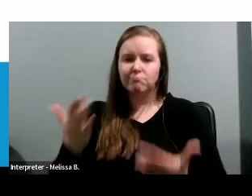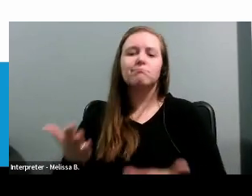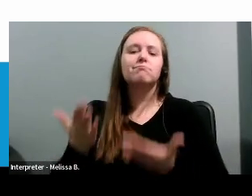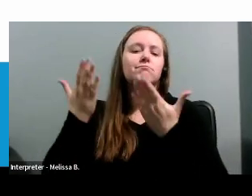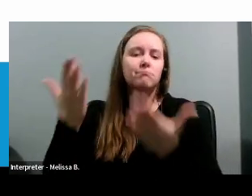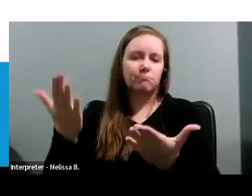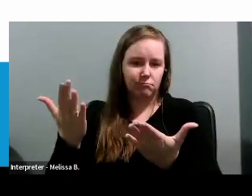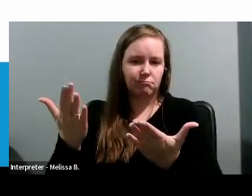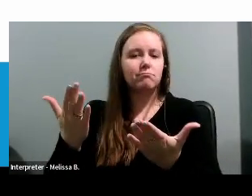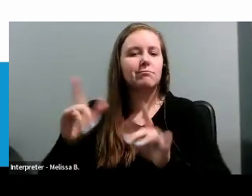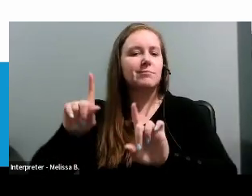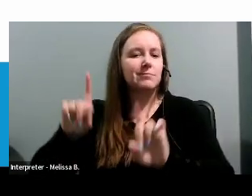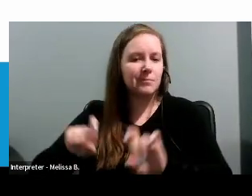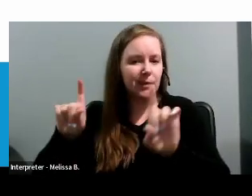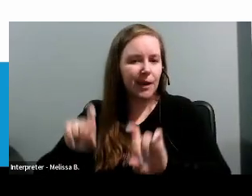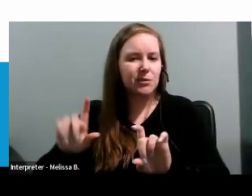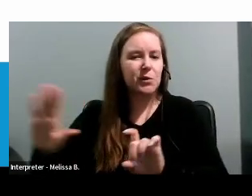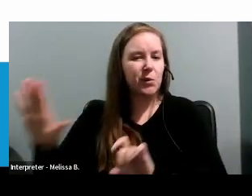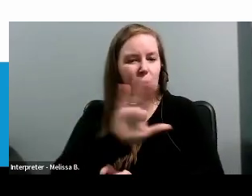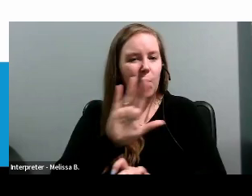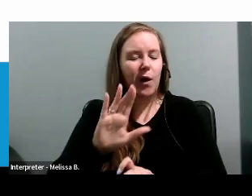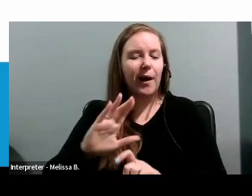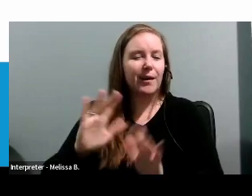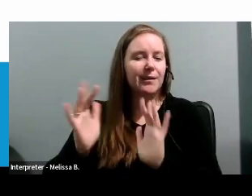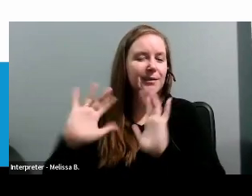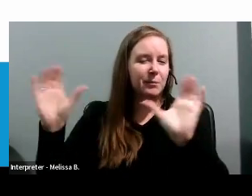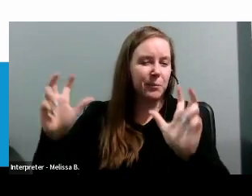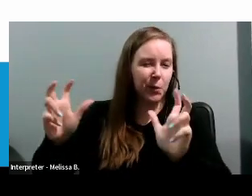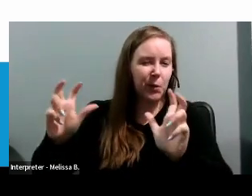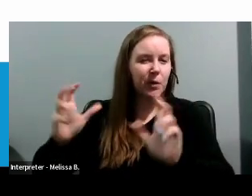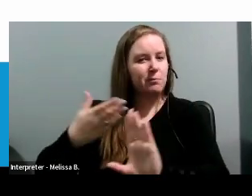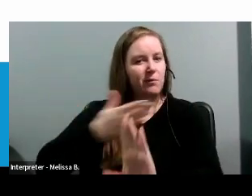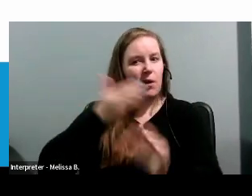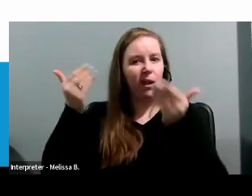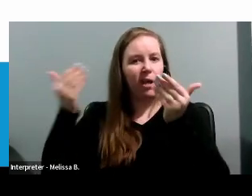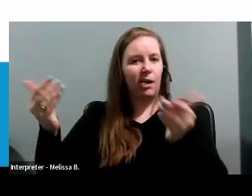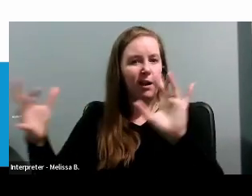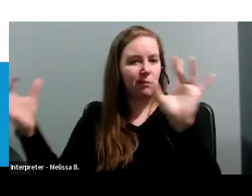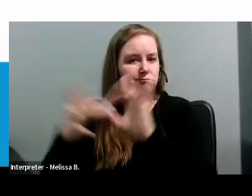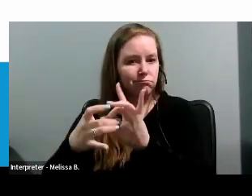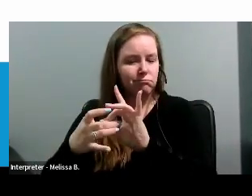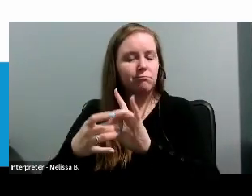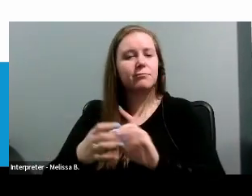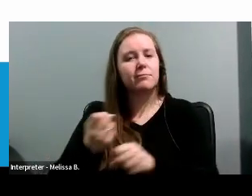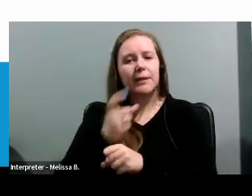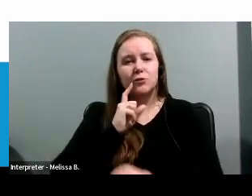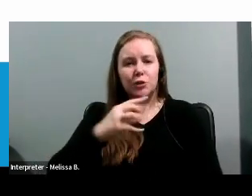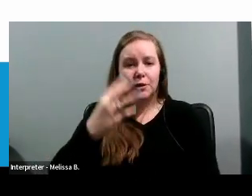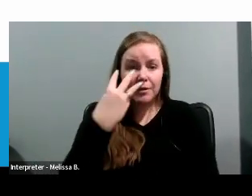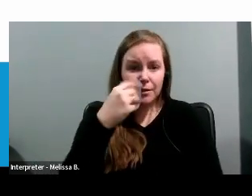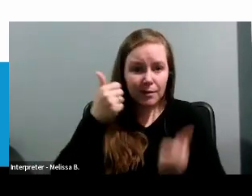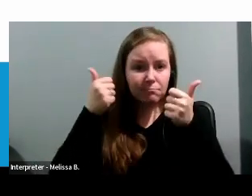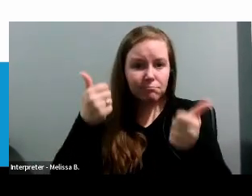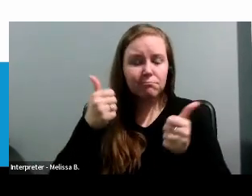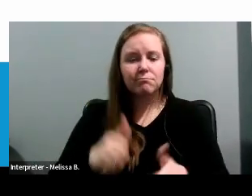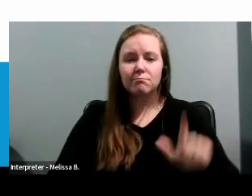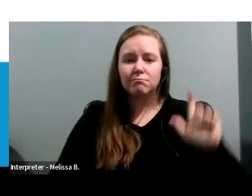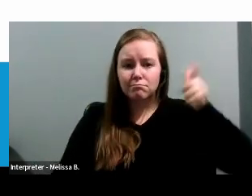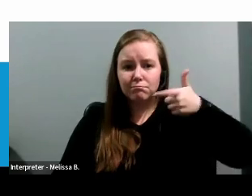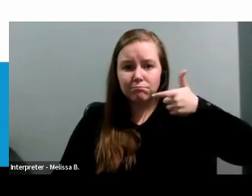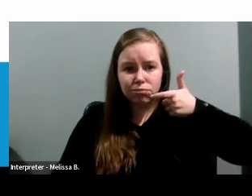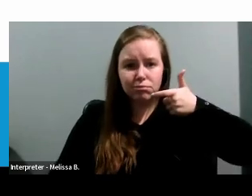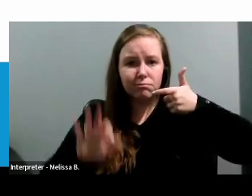Shannon Spencer (she/her): Testing your text, texting your speakers, your mic, your video, to make sure everything is working so there, you know, nothing's…